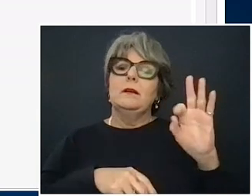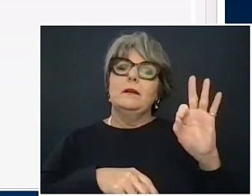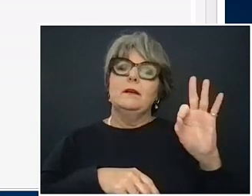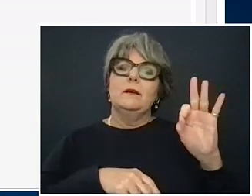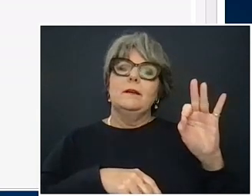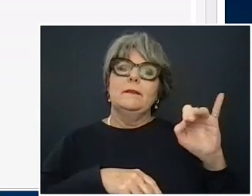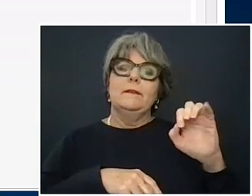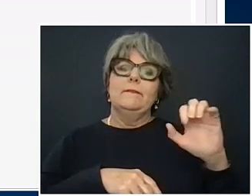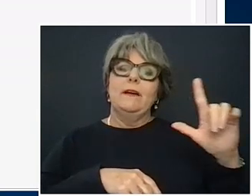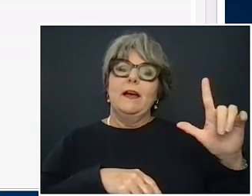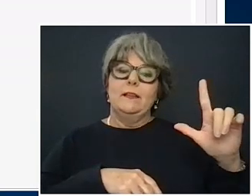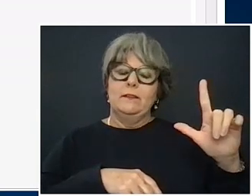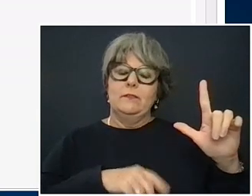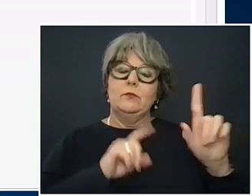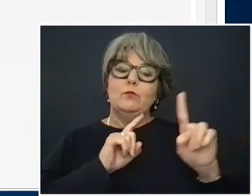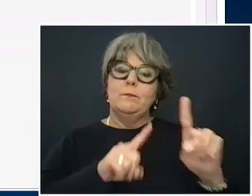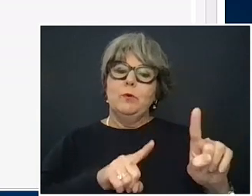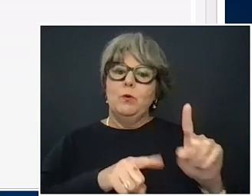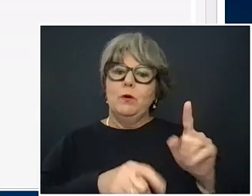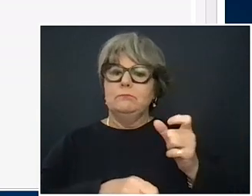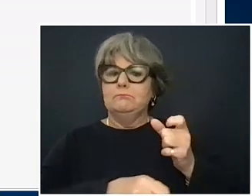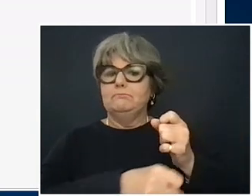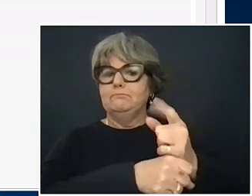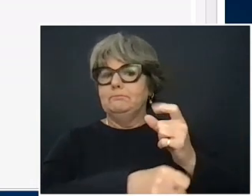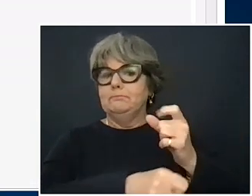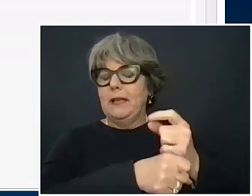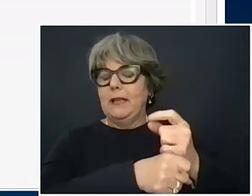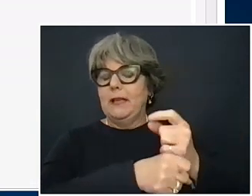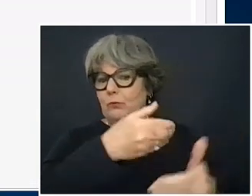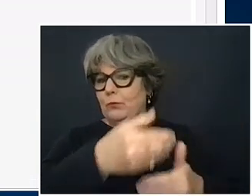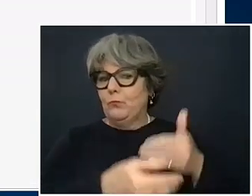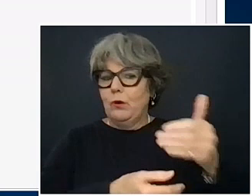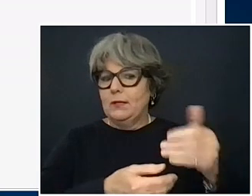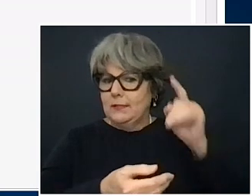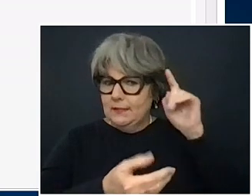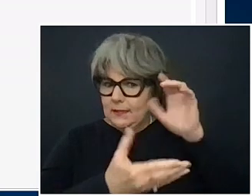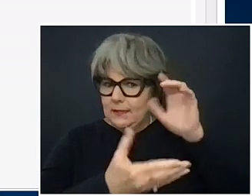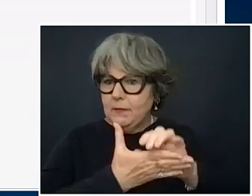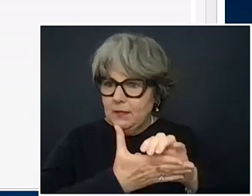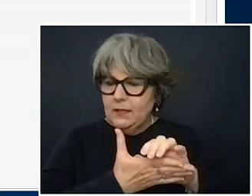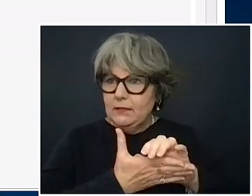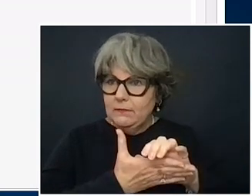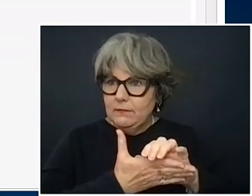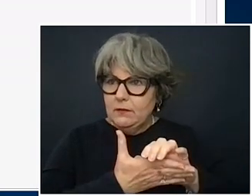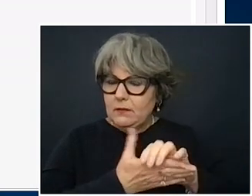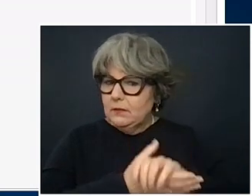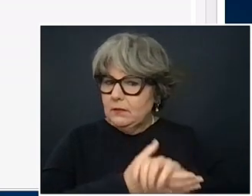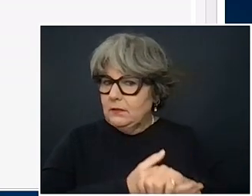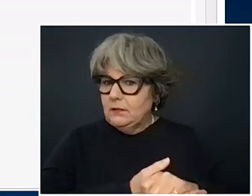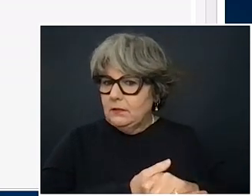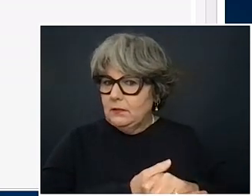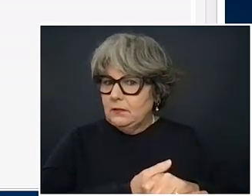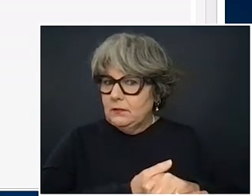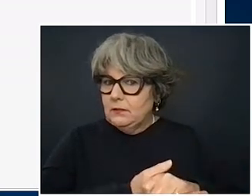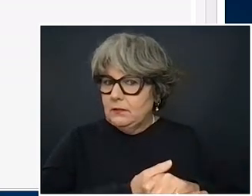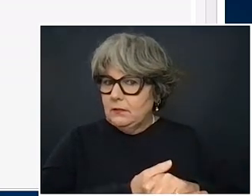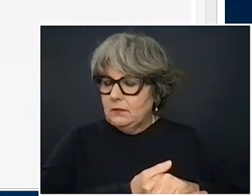reporting process, I believe. Yeah. The course catalog and the fiscal report, right?